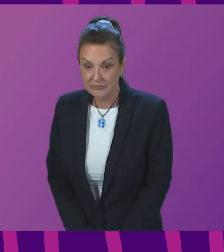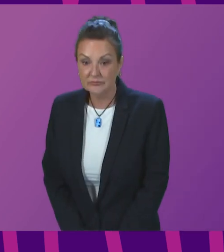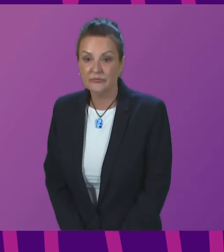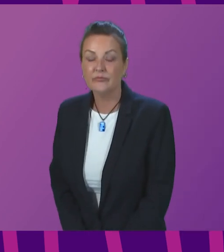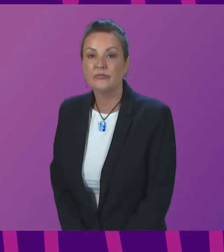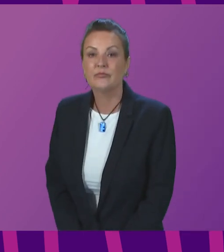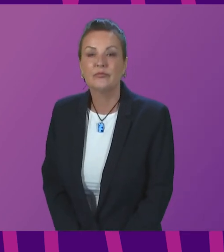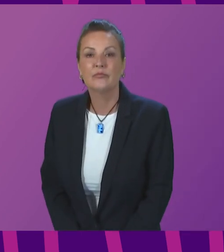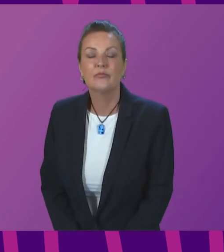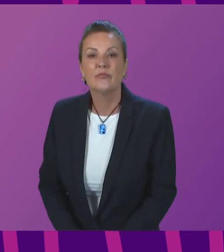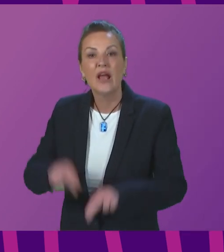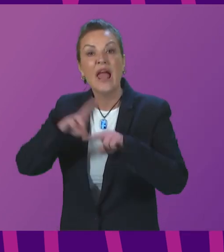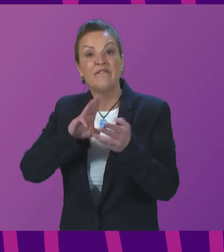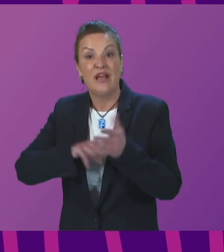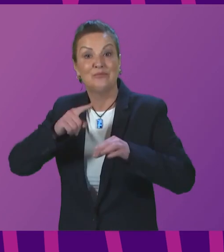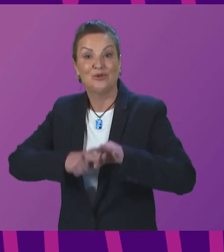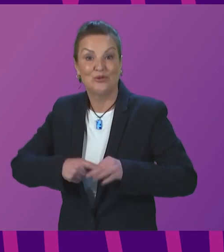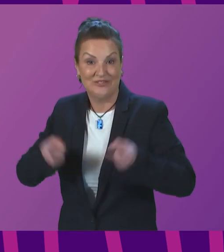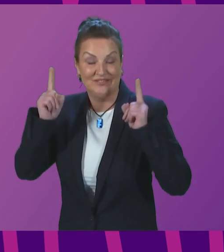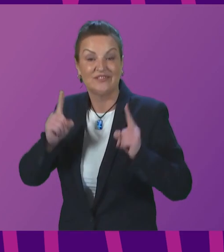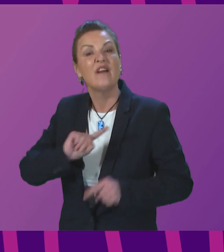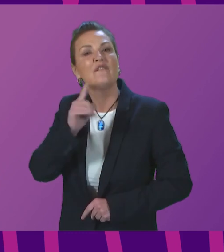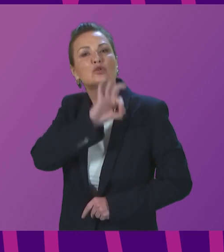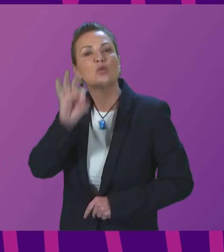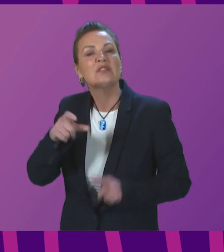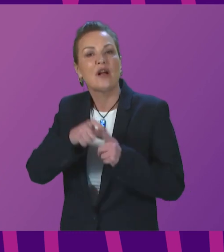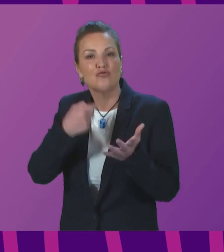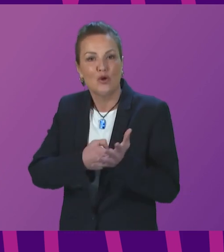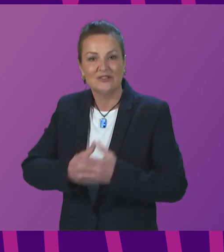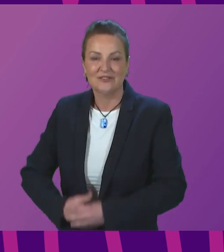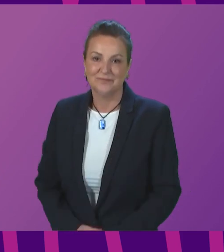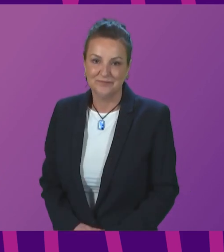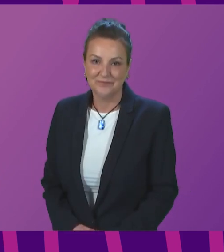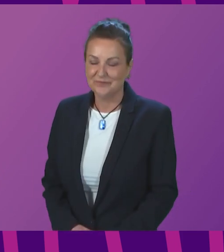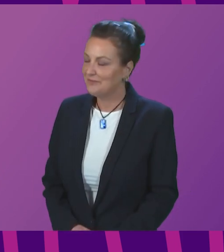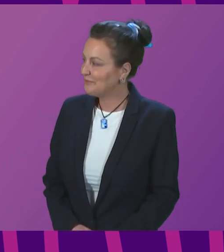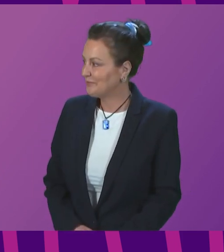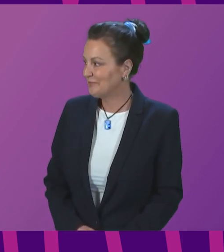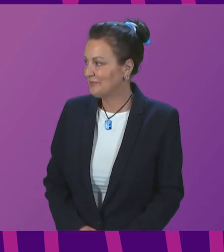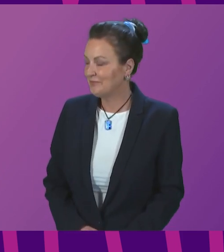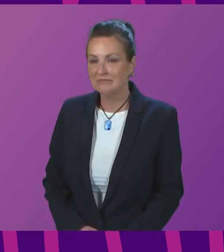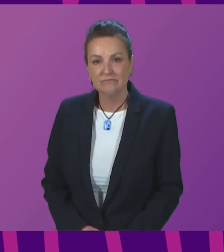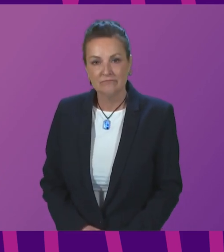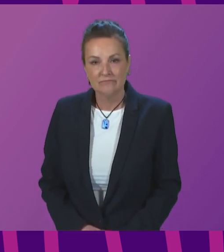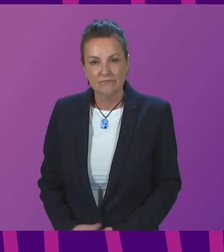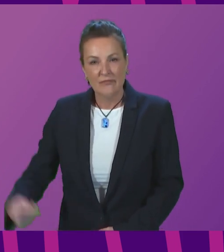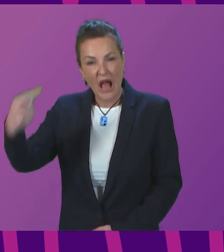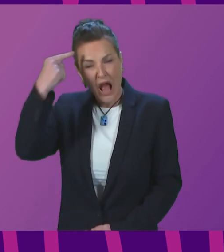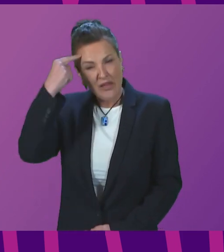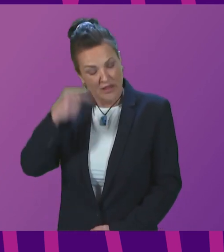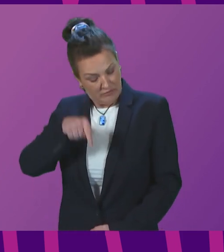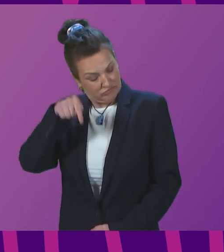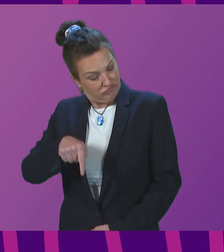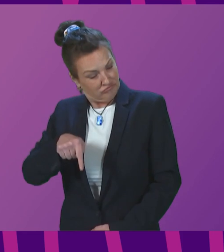“I think this is one of the achievements we are most proud of.